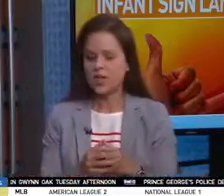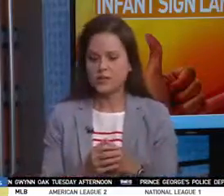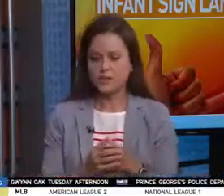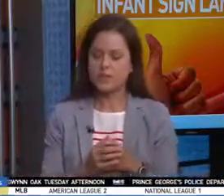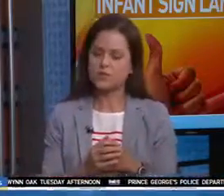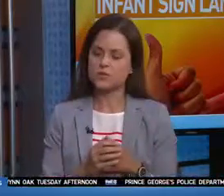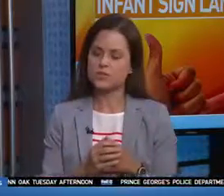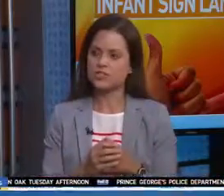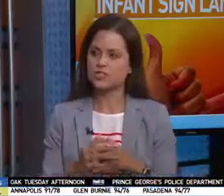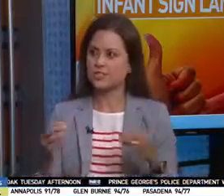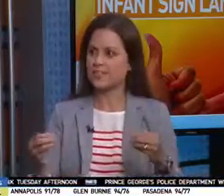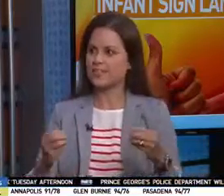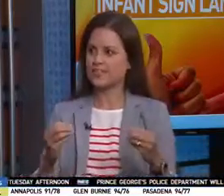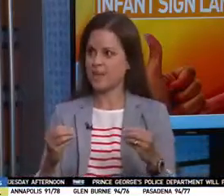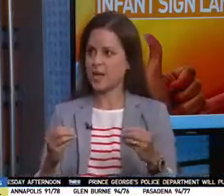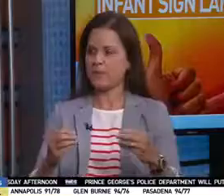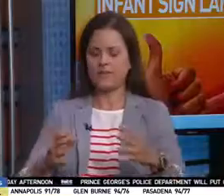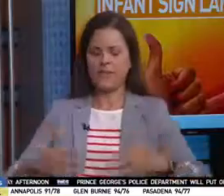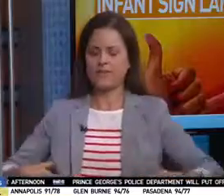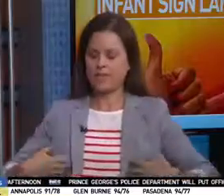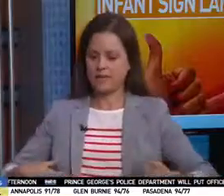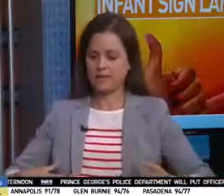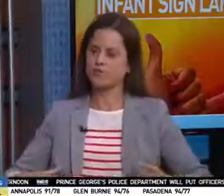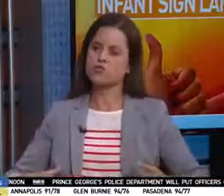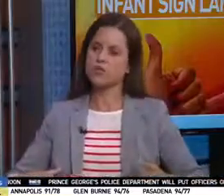So, as soon as children can sit up and have that kind of trunk